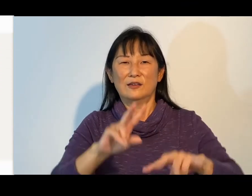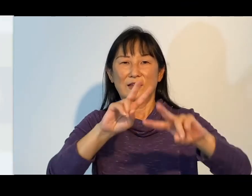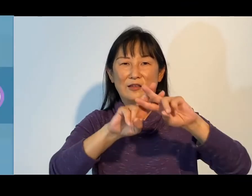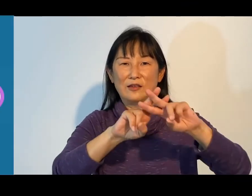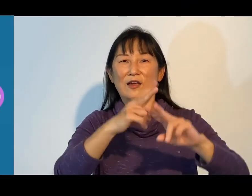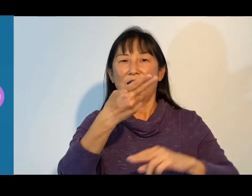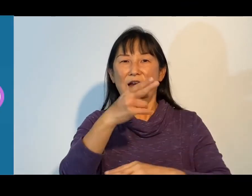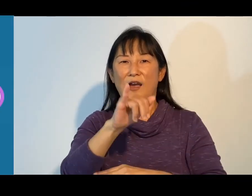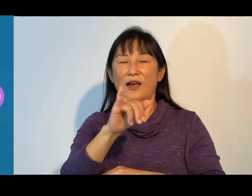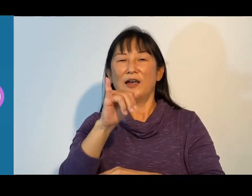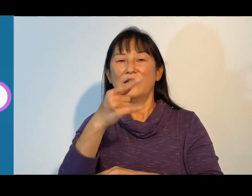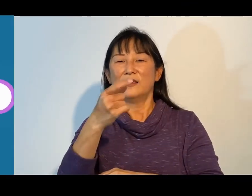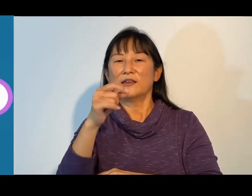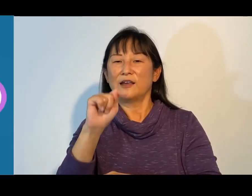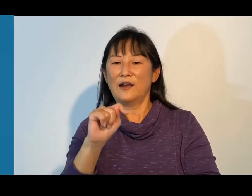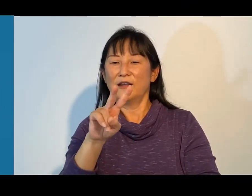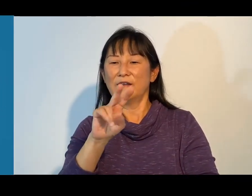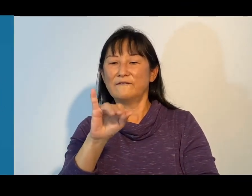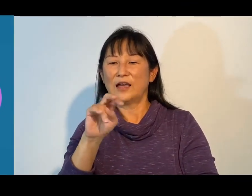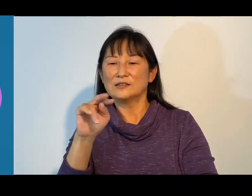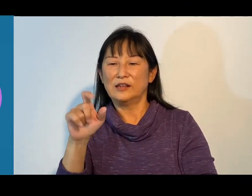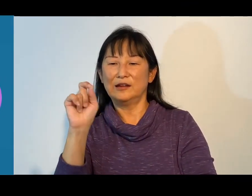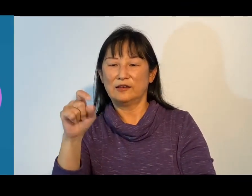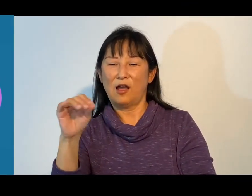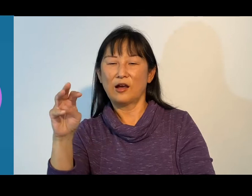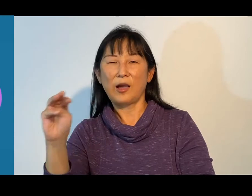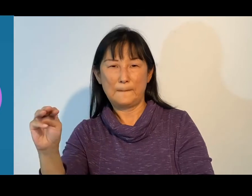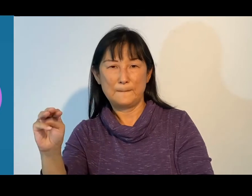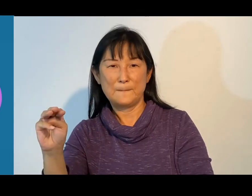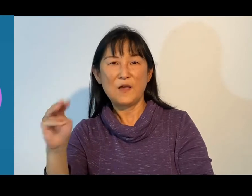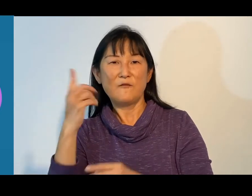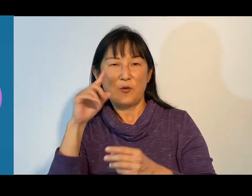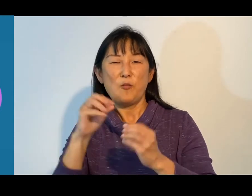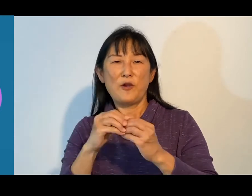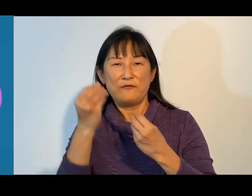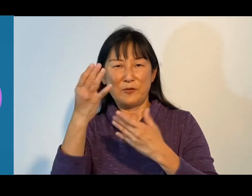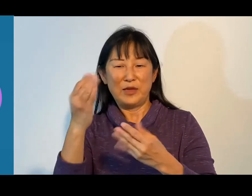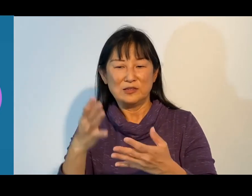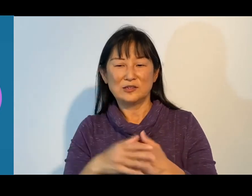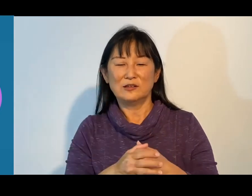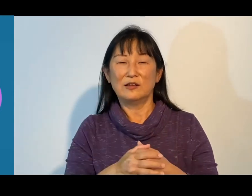Kauai is now in Tier 5 on the Business and Recreational Guidelines tier chart.